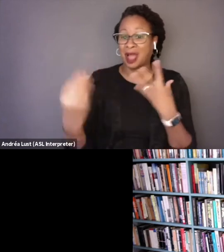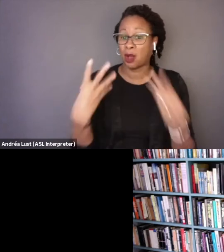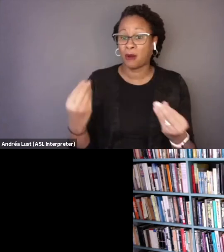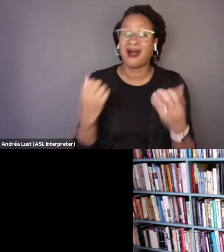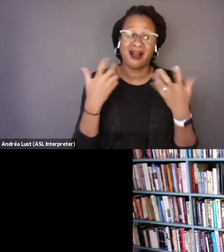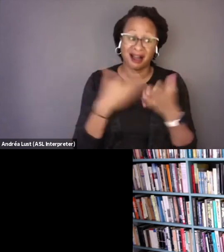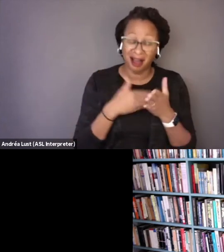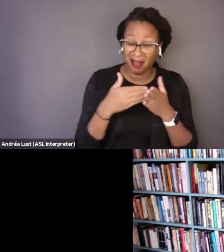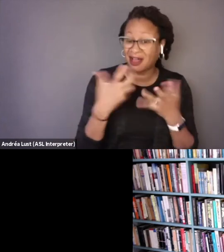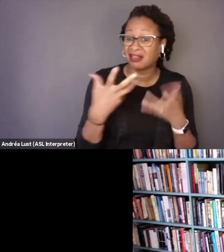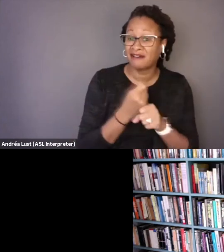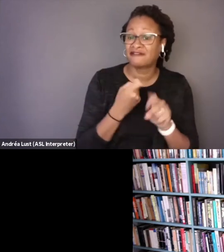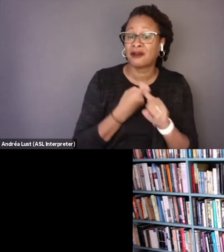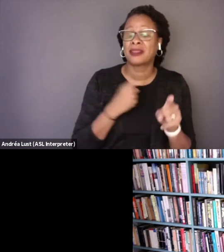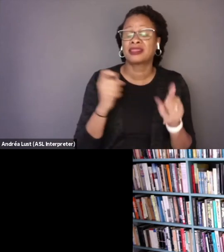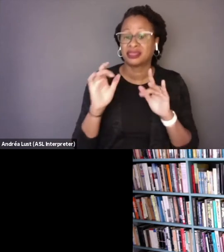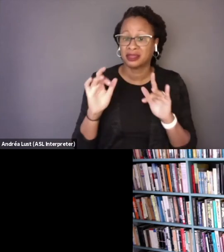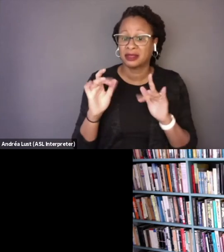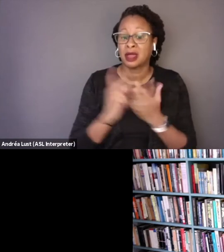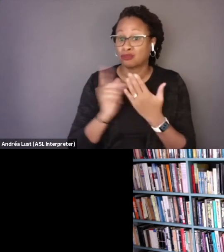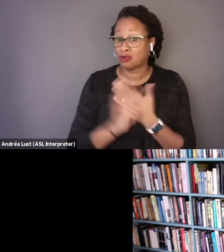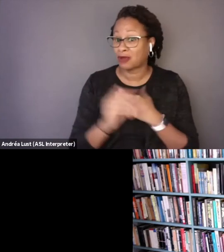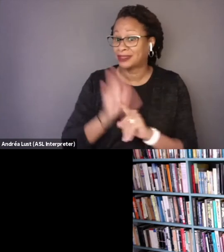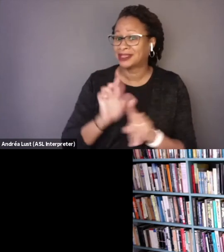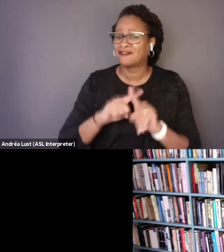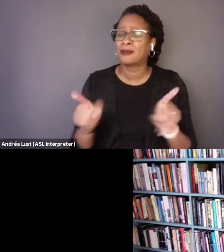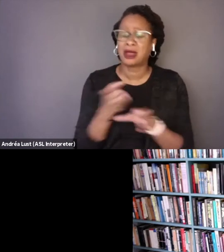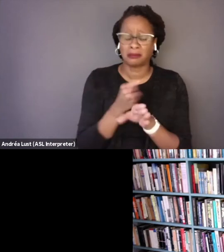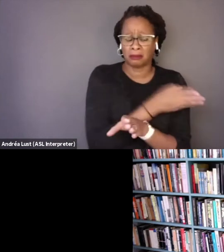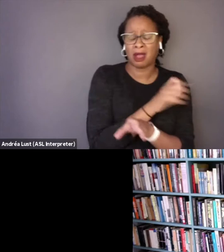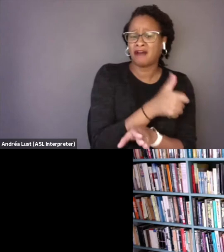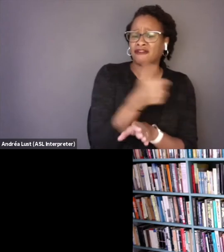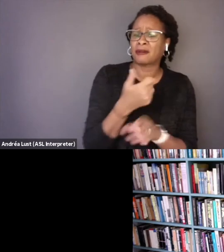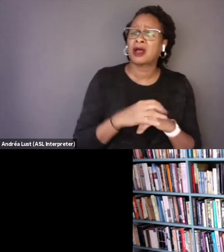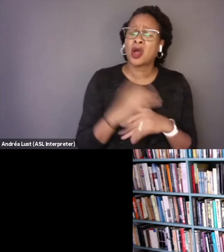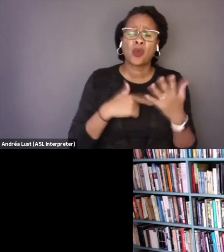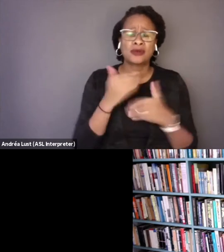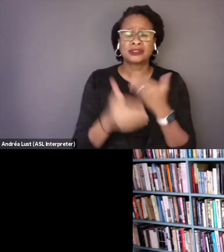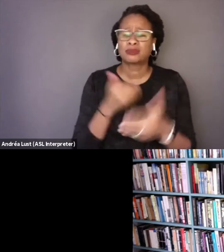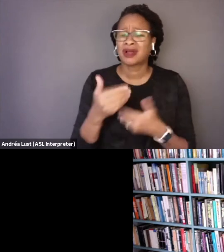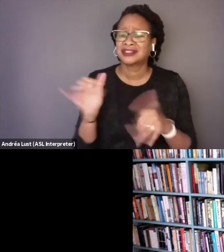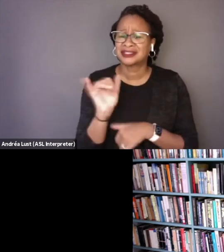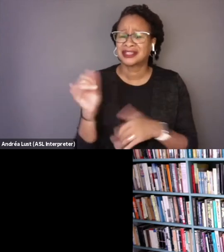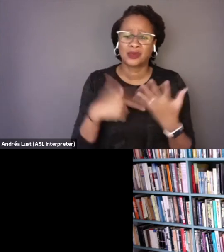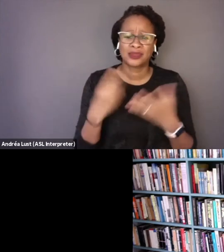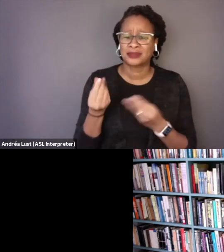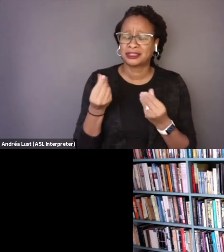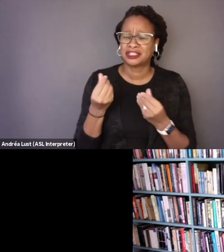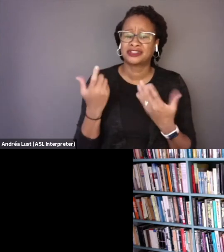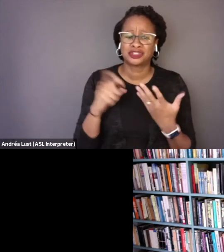but we're getting a lot more than the show. So what was the process like in terms of just the materials you had to work with and getting the access that you needed